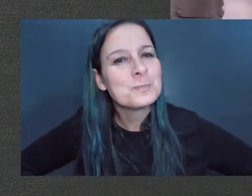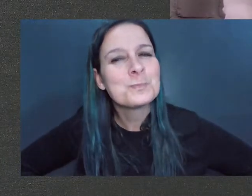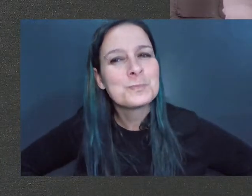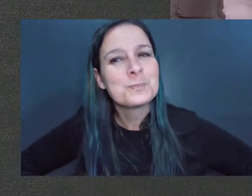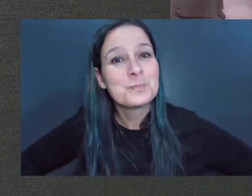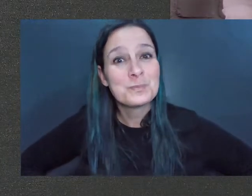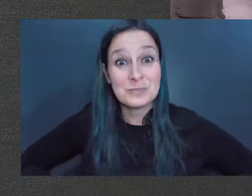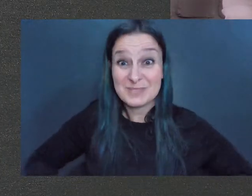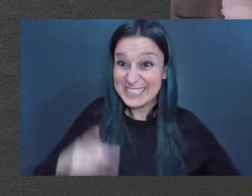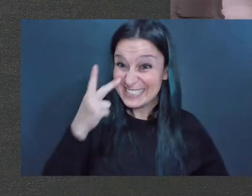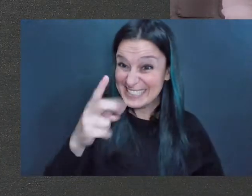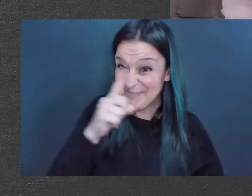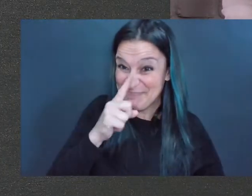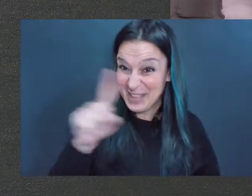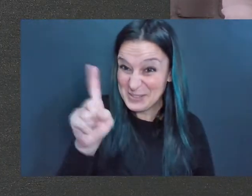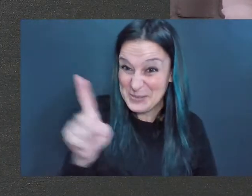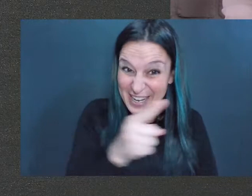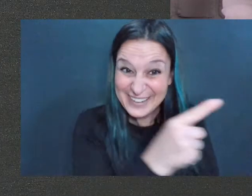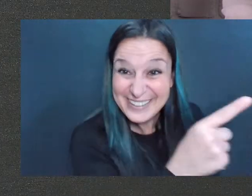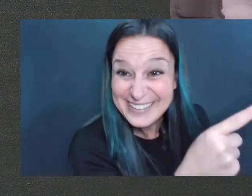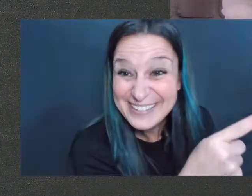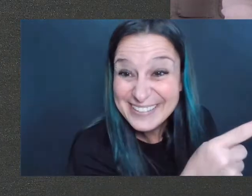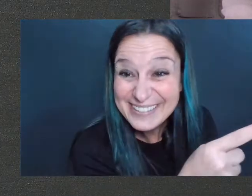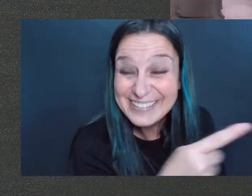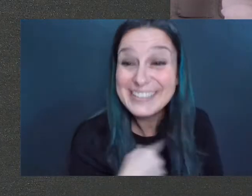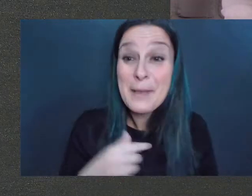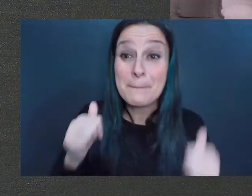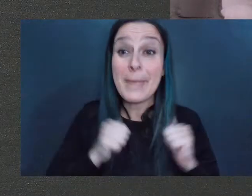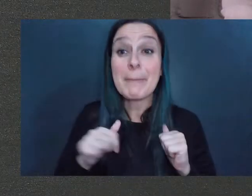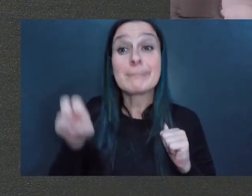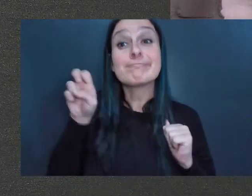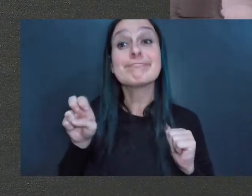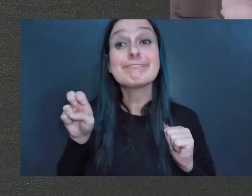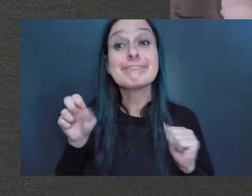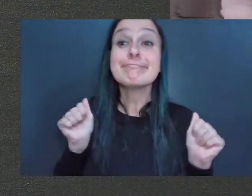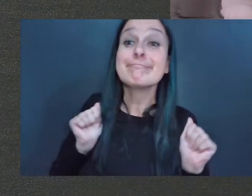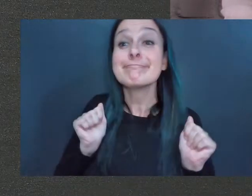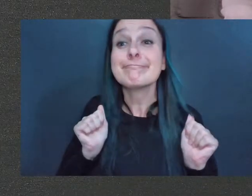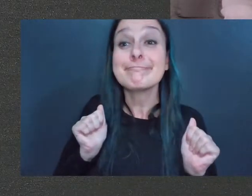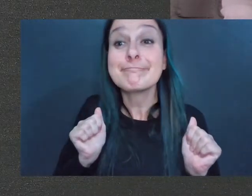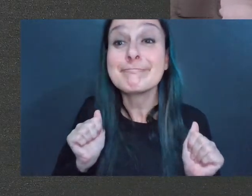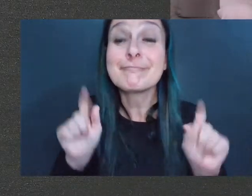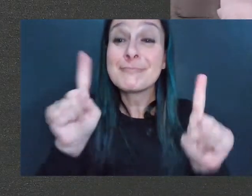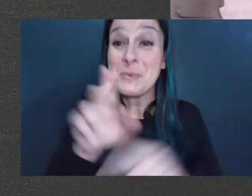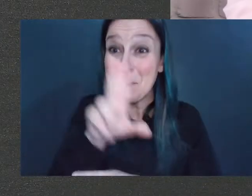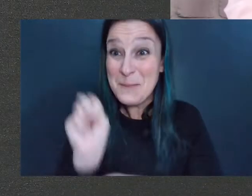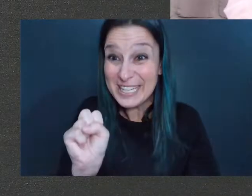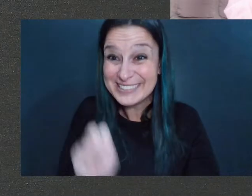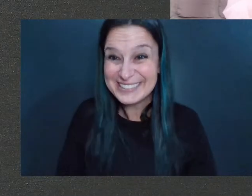Of course he's riding, can you see him? He's riding right in the backpack and they're heading for the bus.